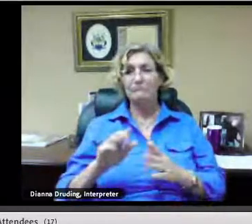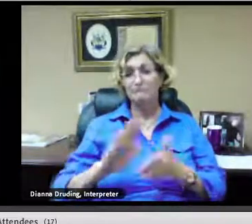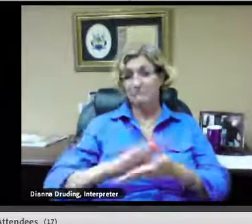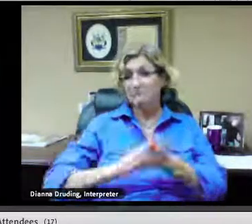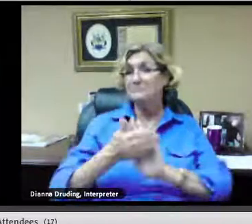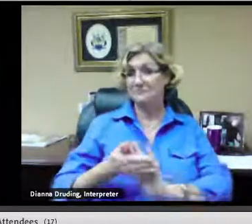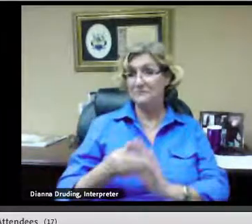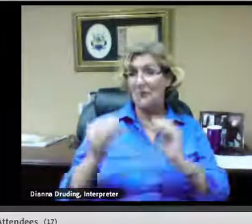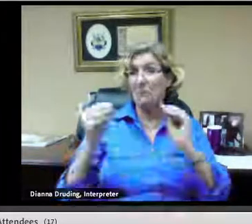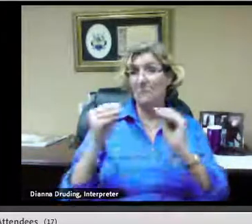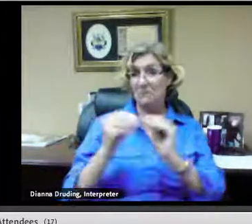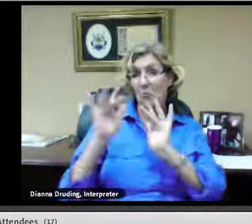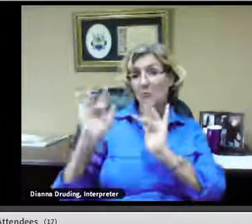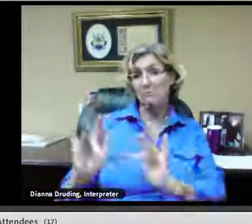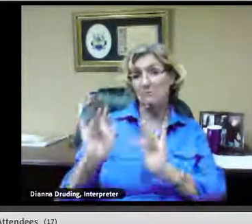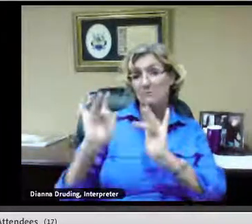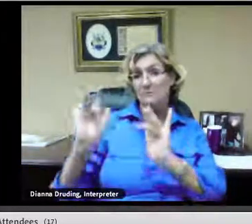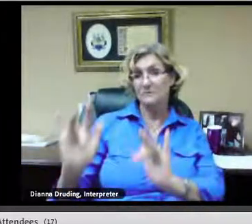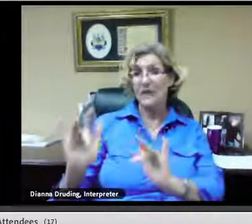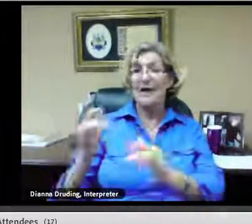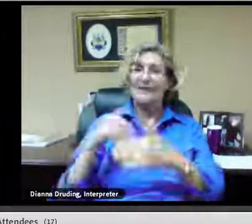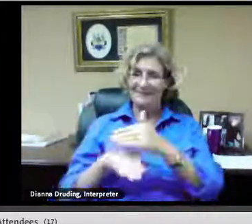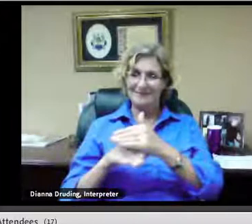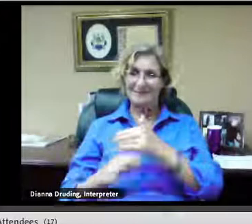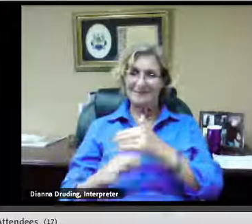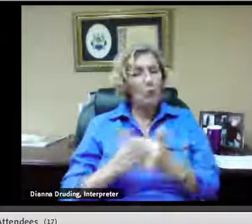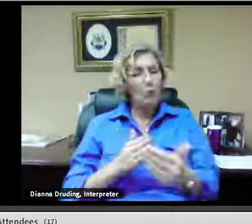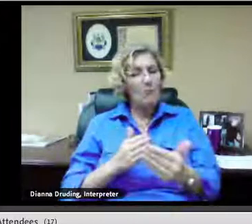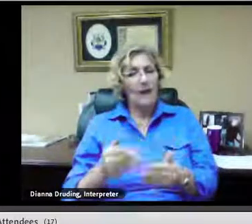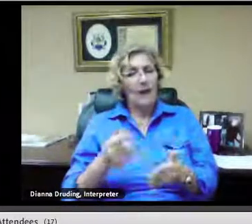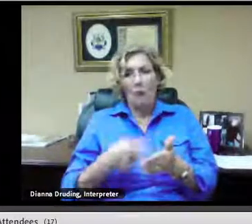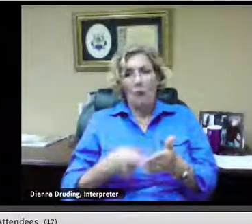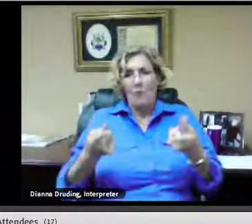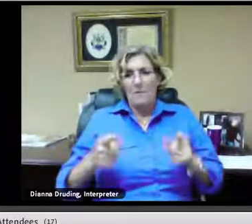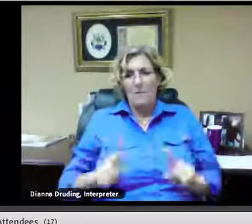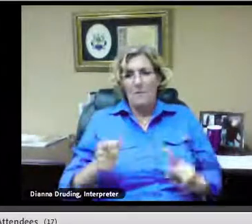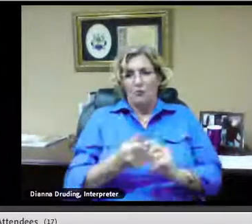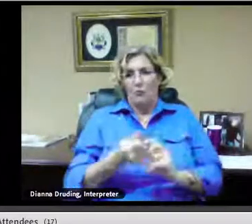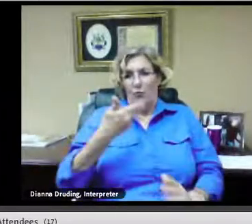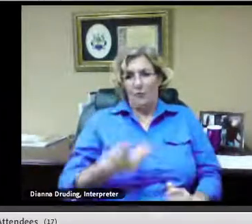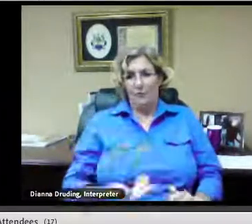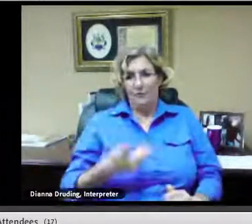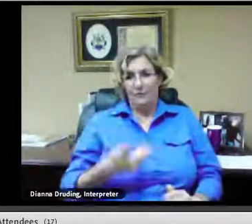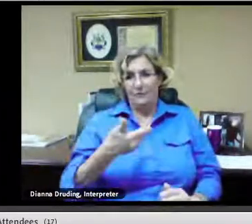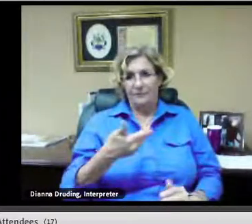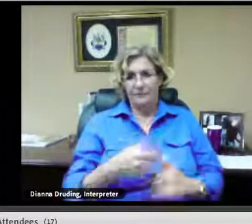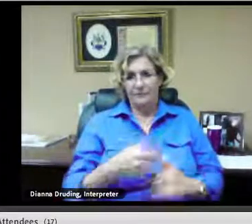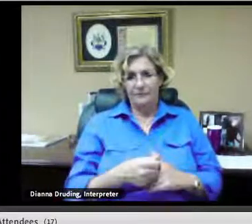Just a brief note on, again, on the handouts, I gave you an ADA reasonable accommodation sample policy.